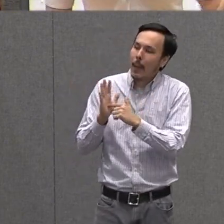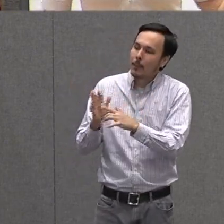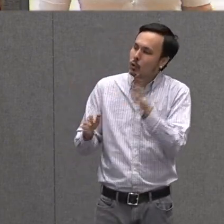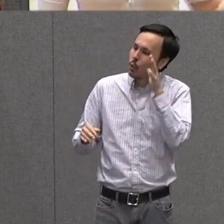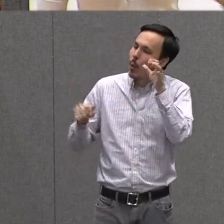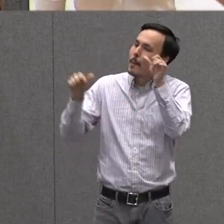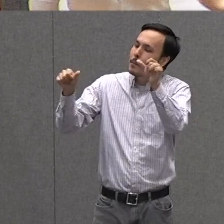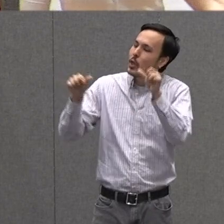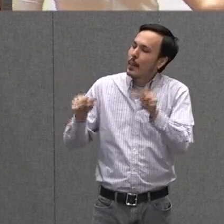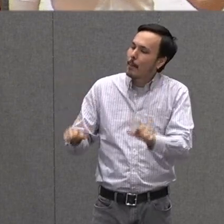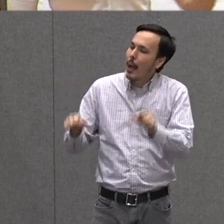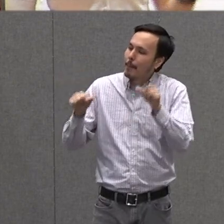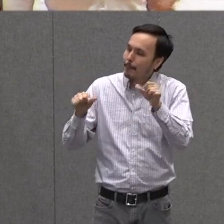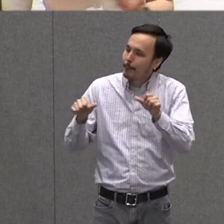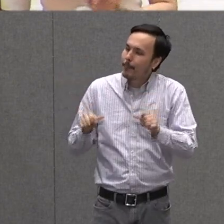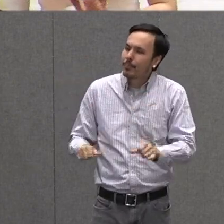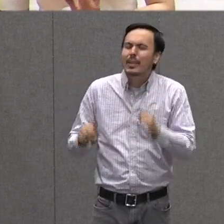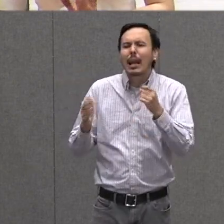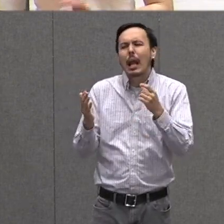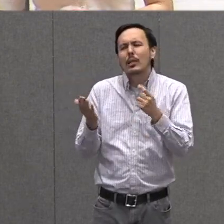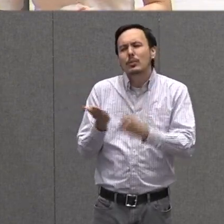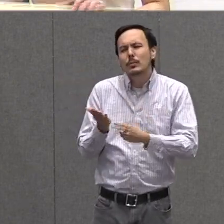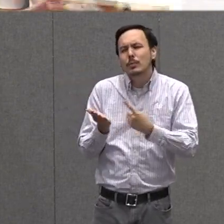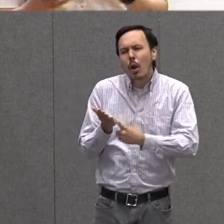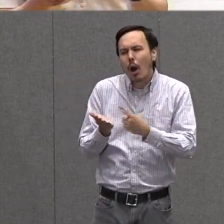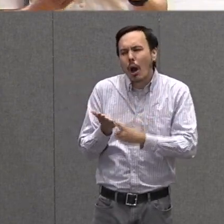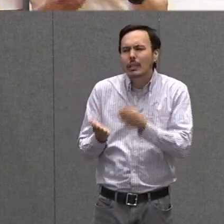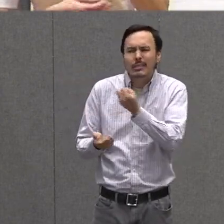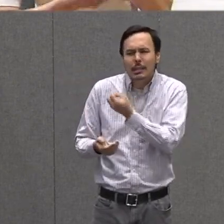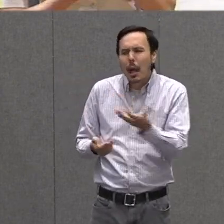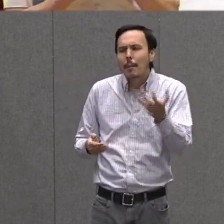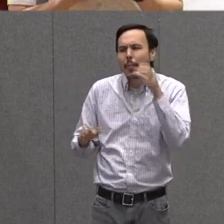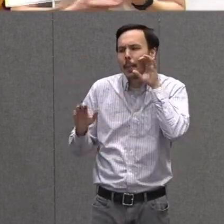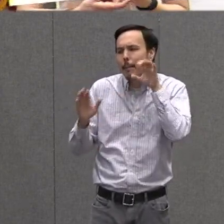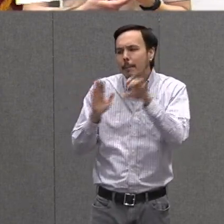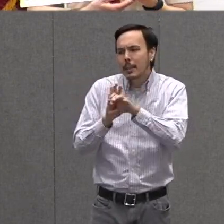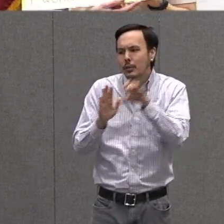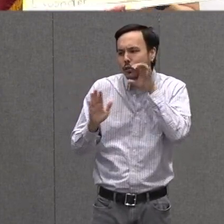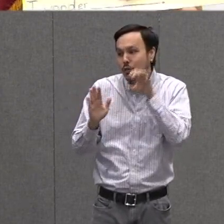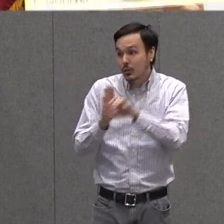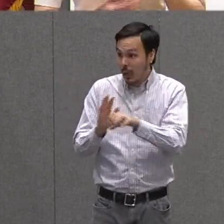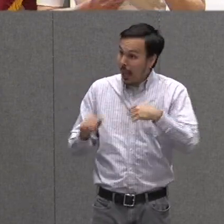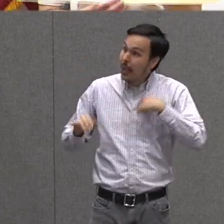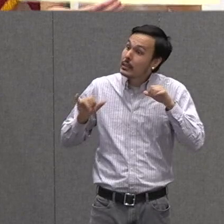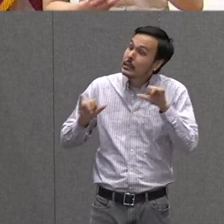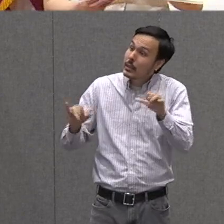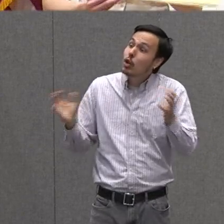and briefly go through some of the pictures. We would still encourage you to fully use